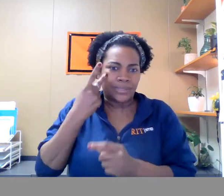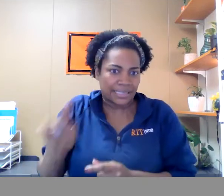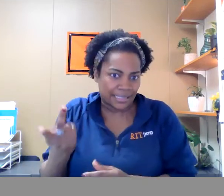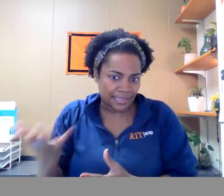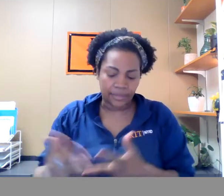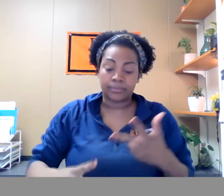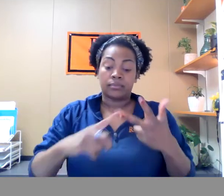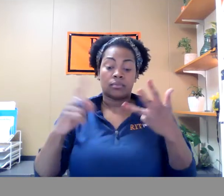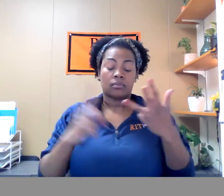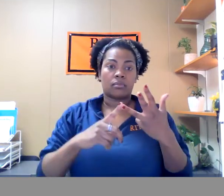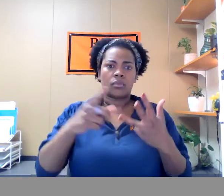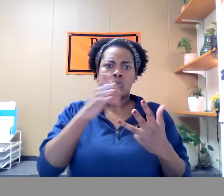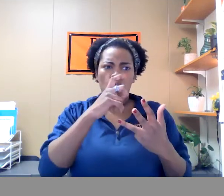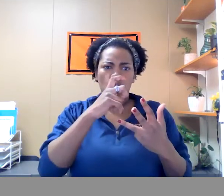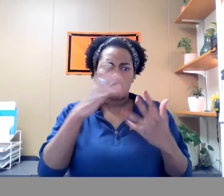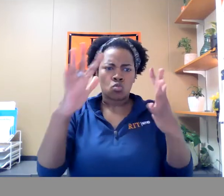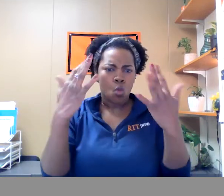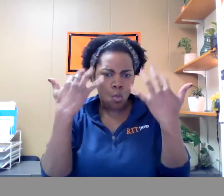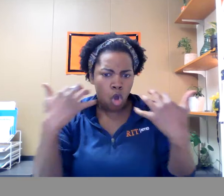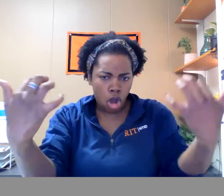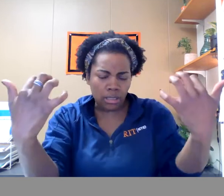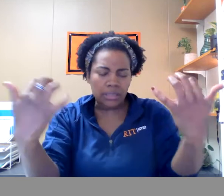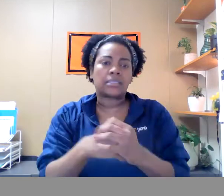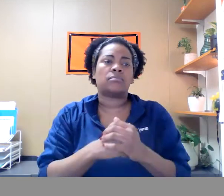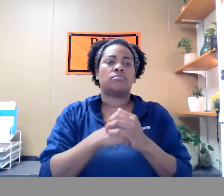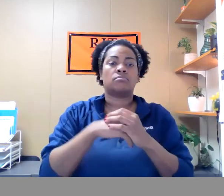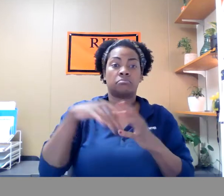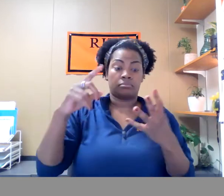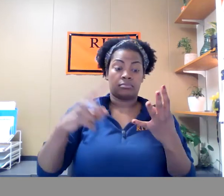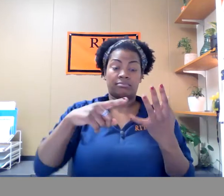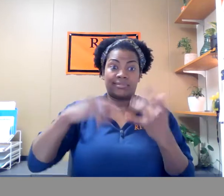and then mention the goal. What do we want to see from this product or service?